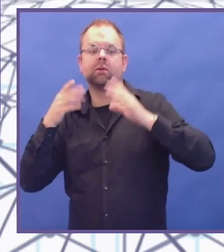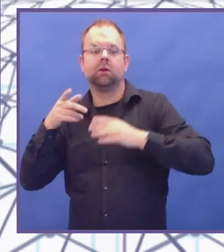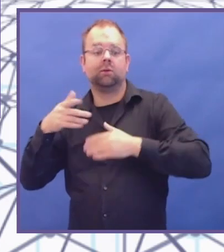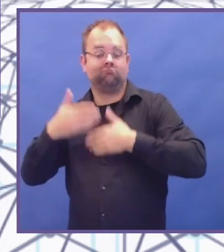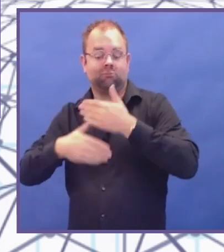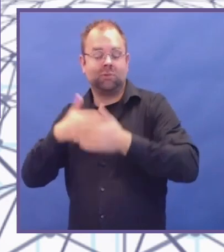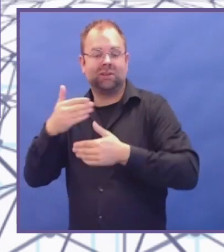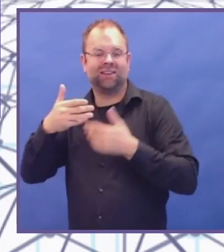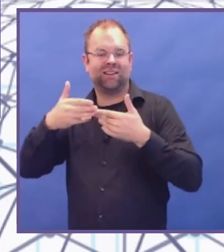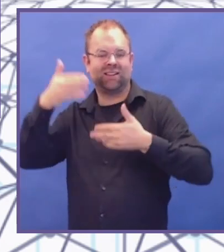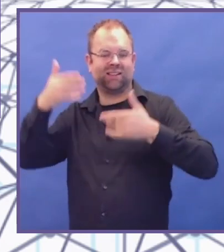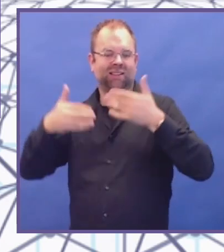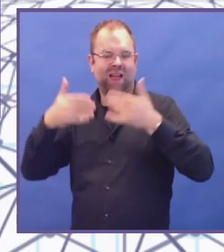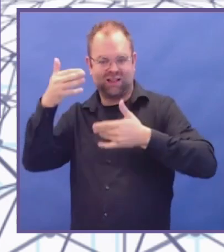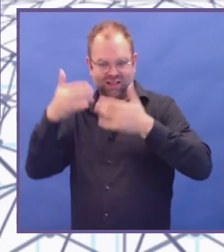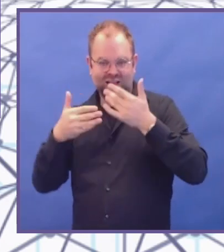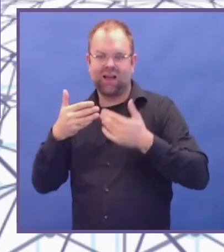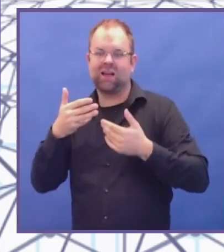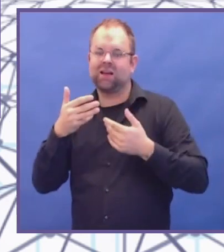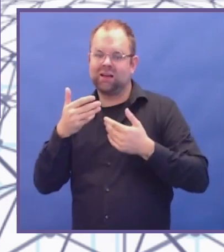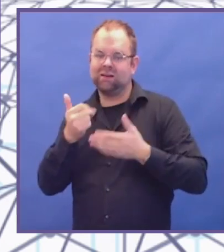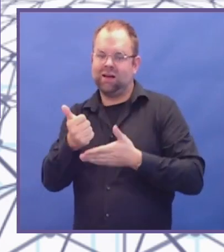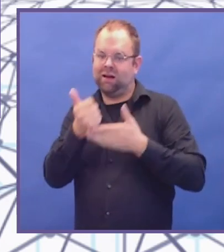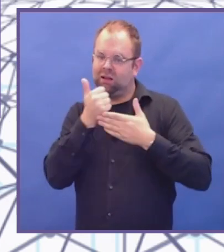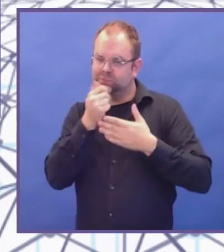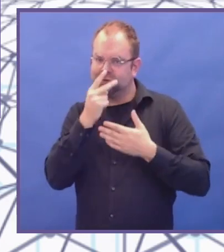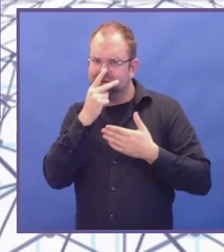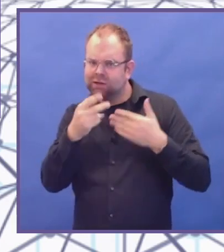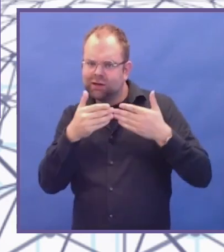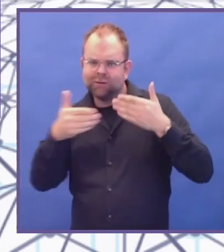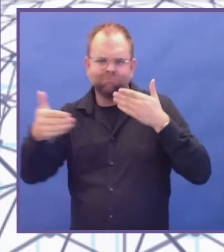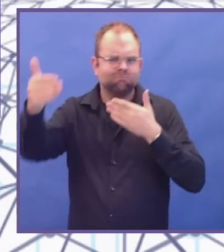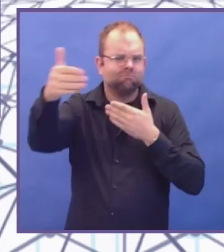you have to account for gaps that you can't fill. So when looking at population